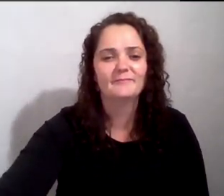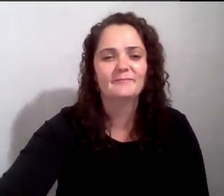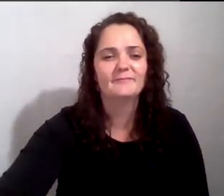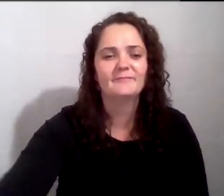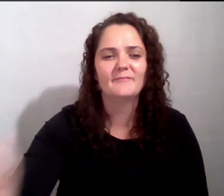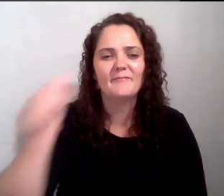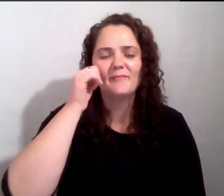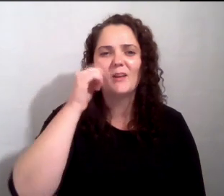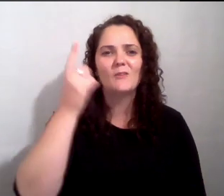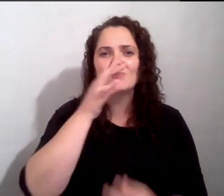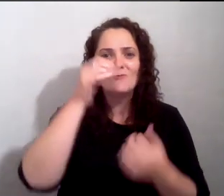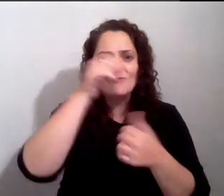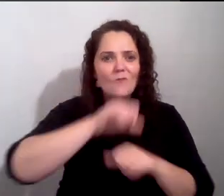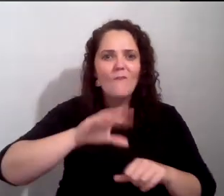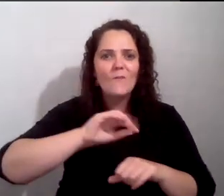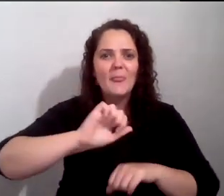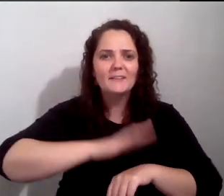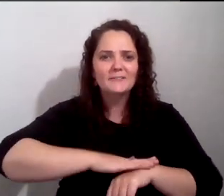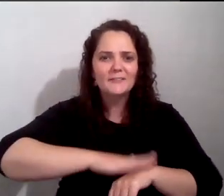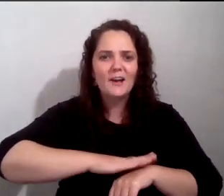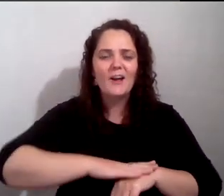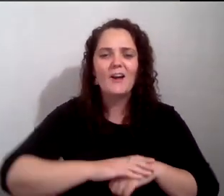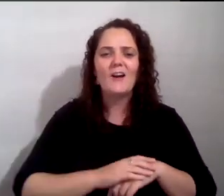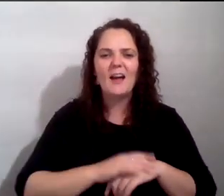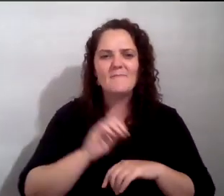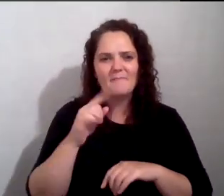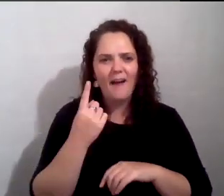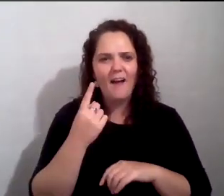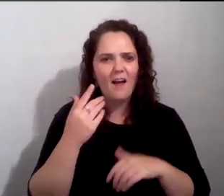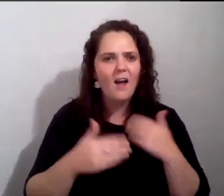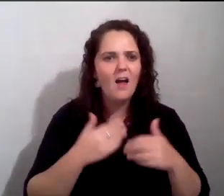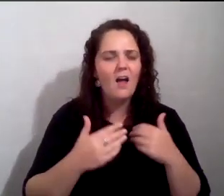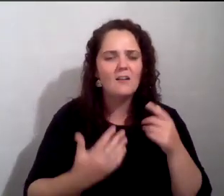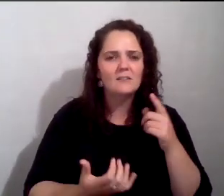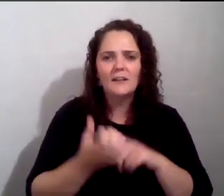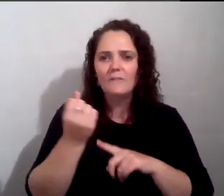about previously unknown artists from this period and you know making a few really interesting discoveries so